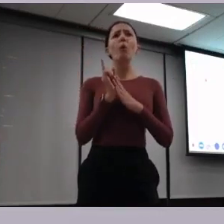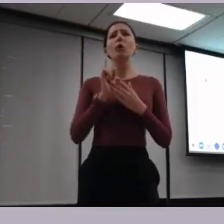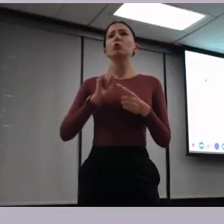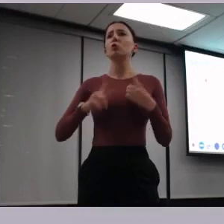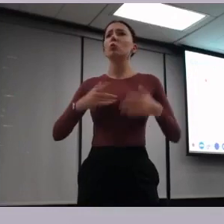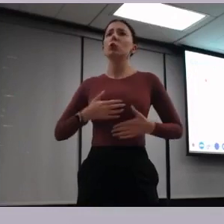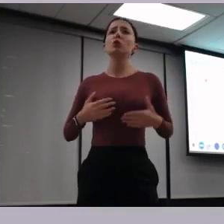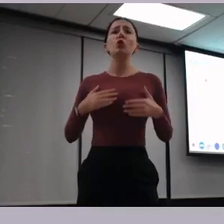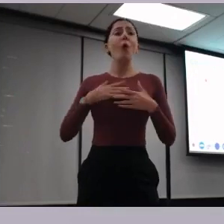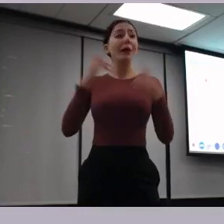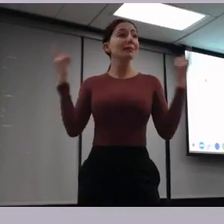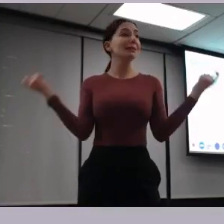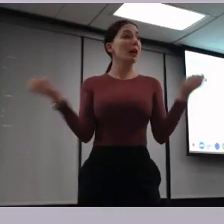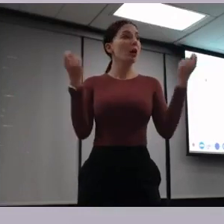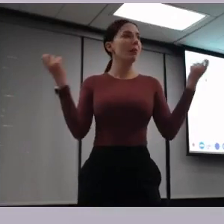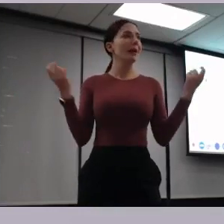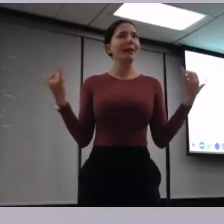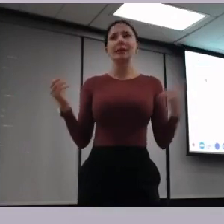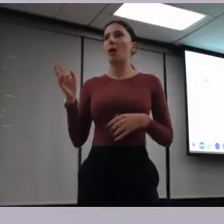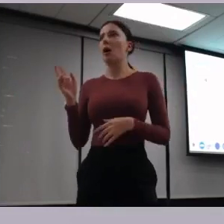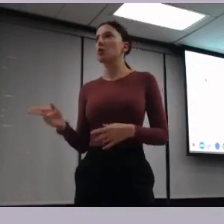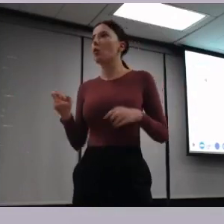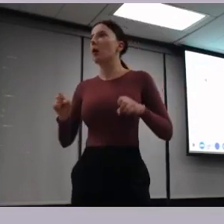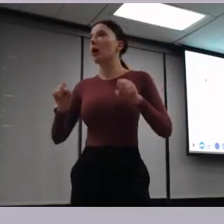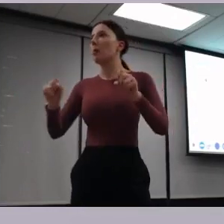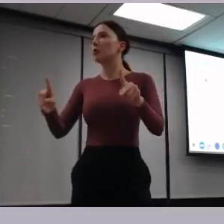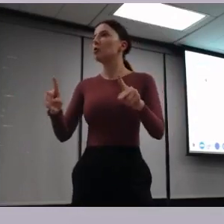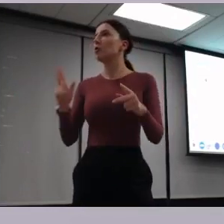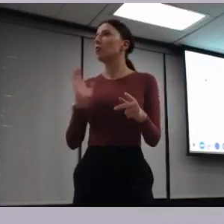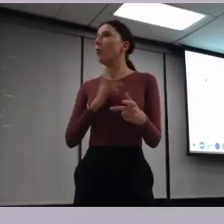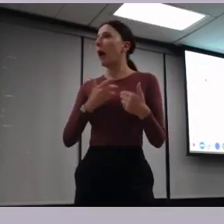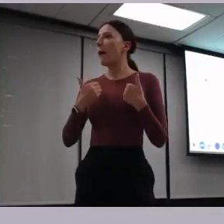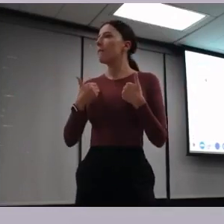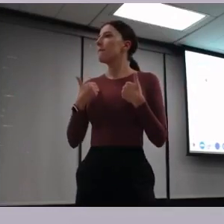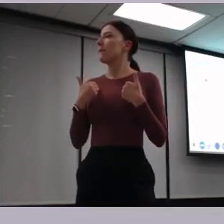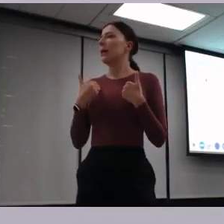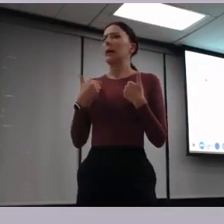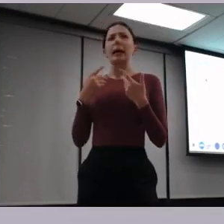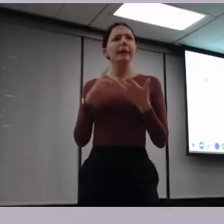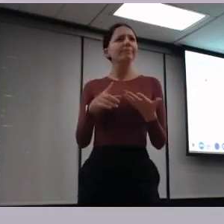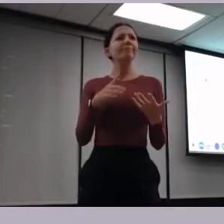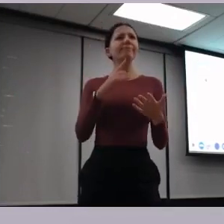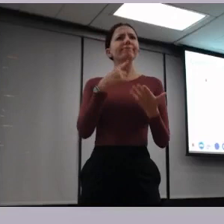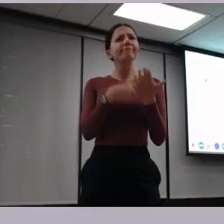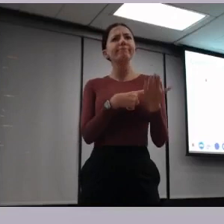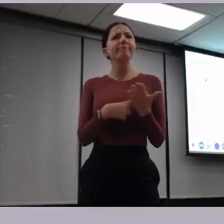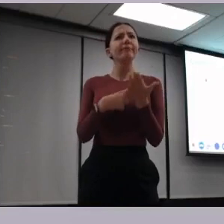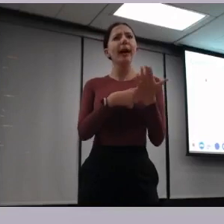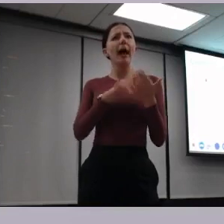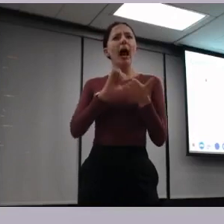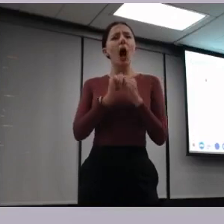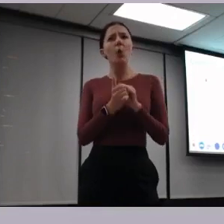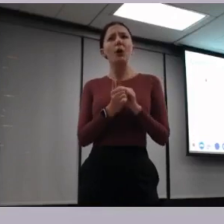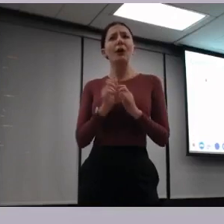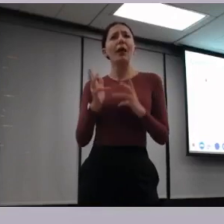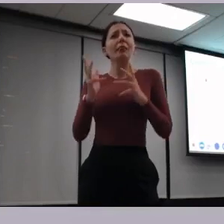this historic opportunity, and figure out how we're going to leave our mark here for, you know, for possibly generations to come.